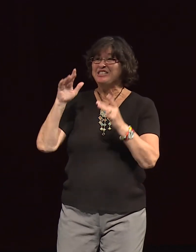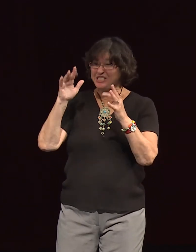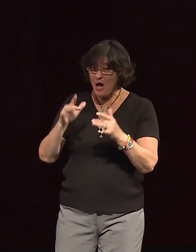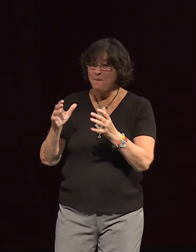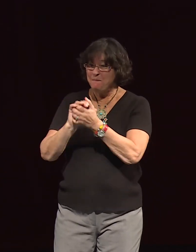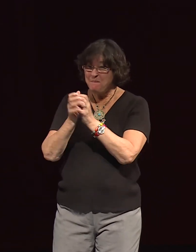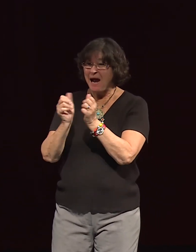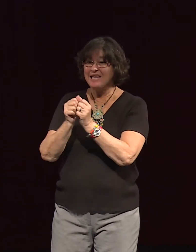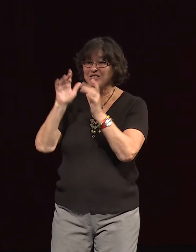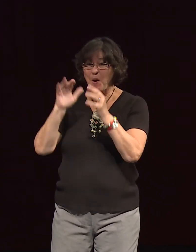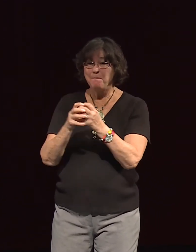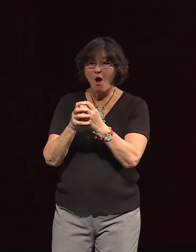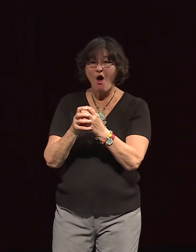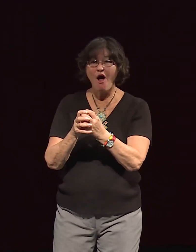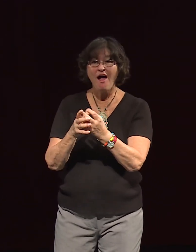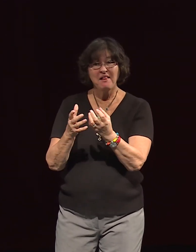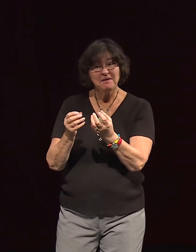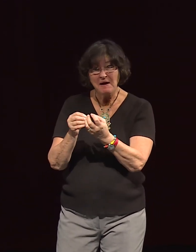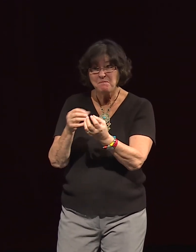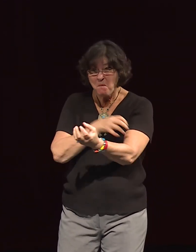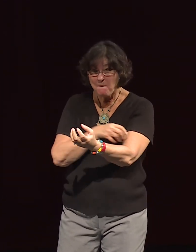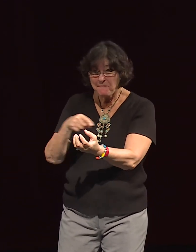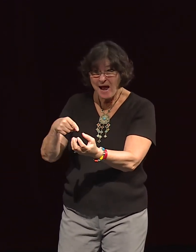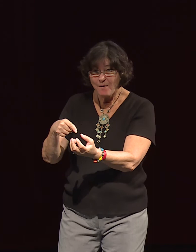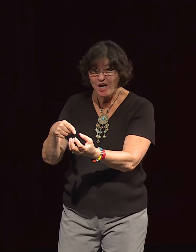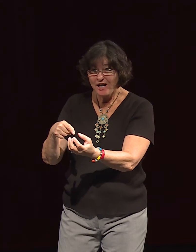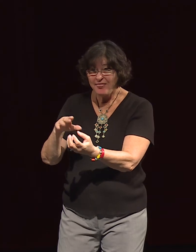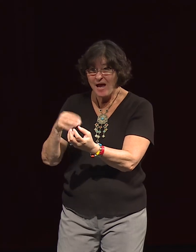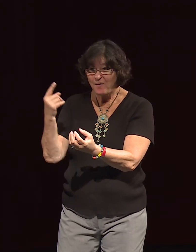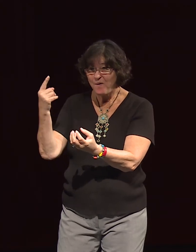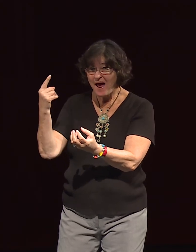So you can make a snowball, and a snowball is more powerful,